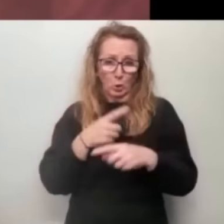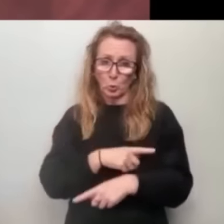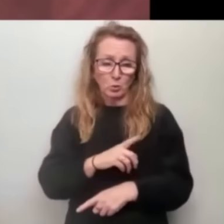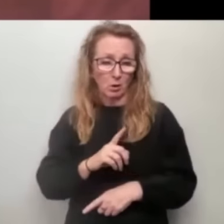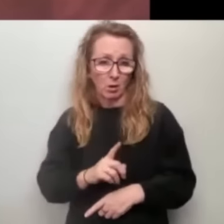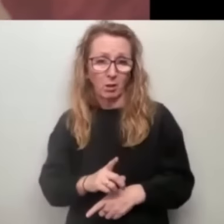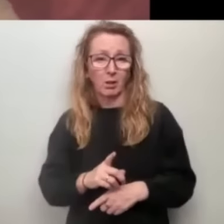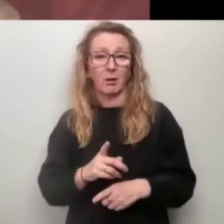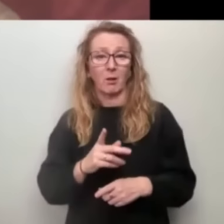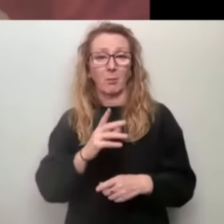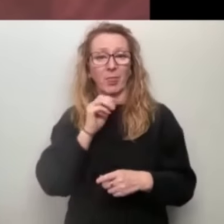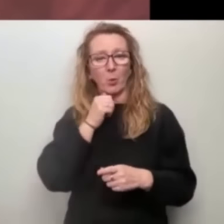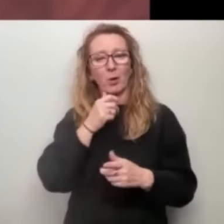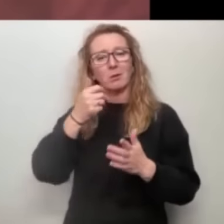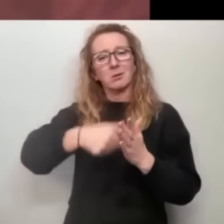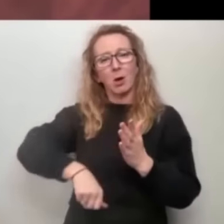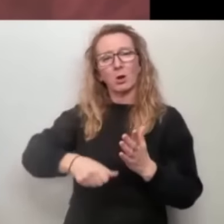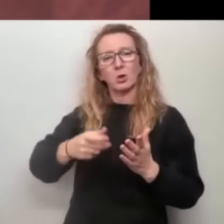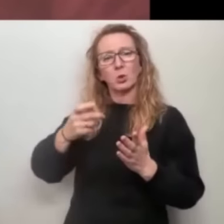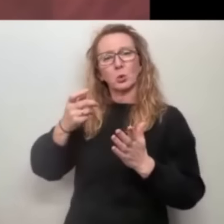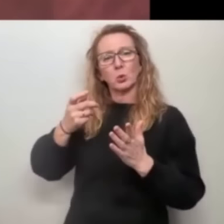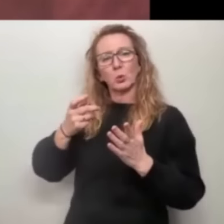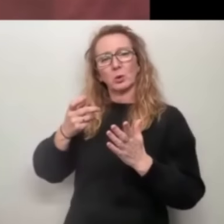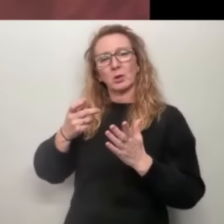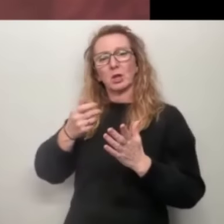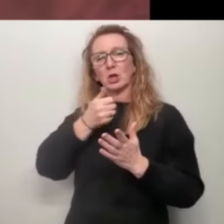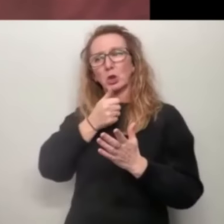to capitalize on the assets held in their newly acquired lands.